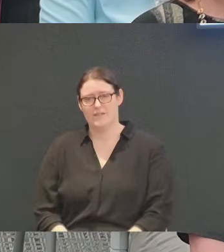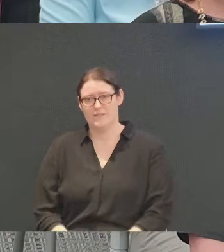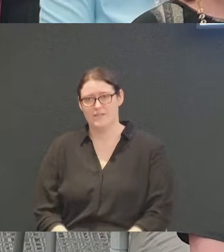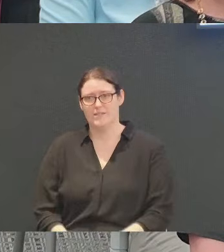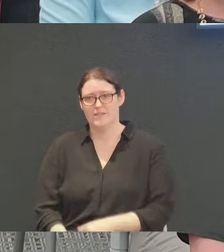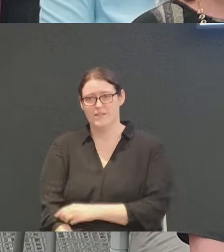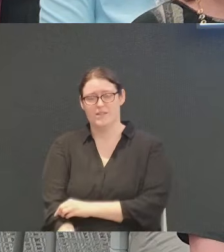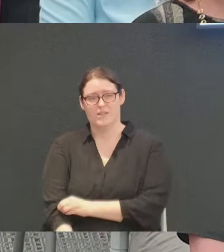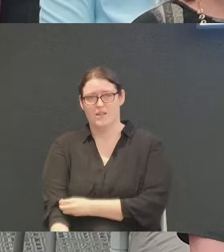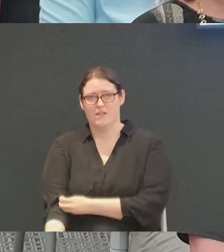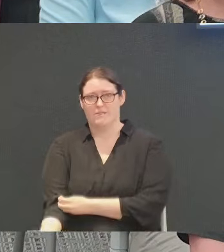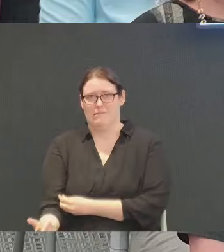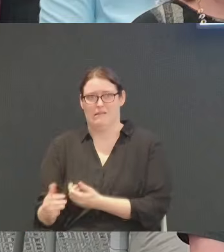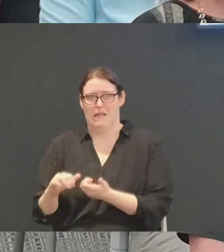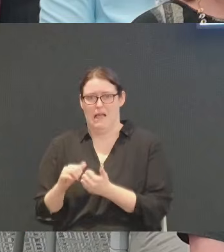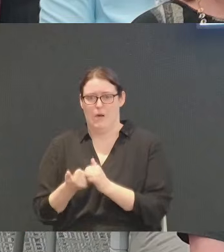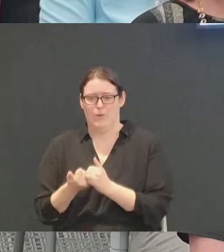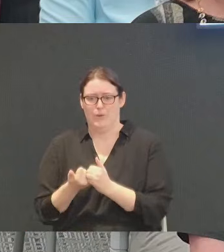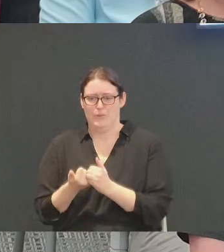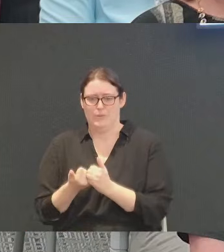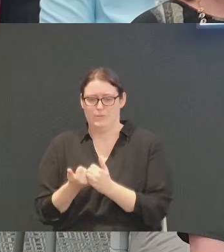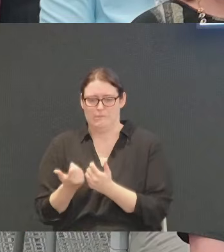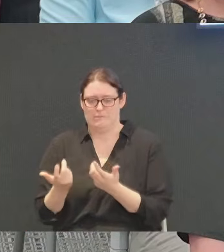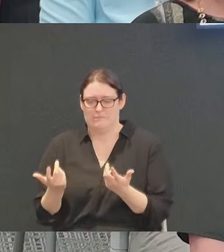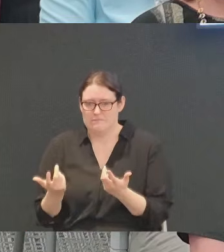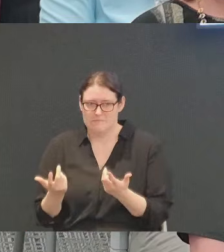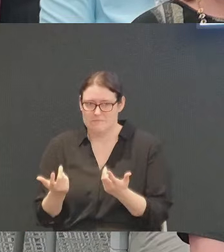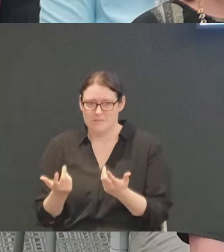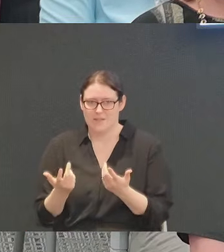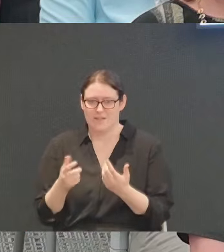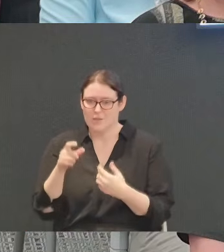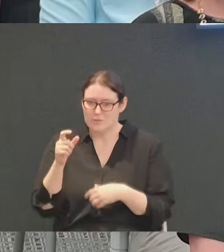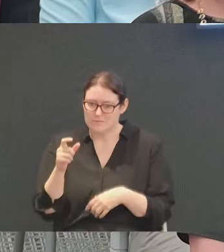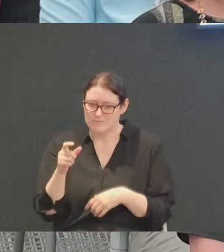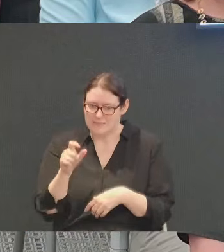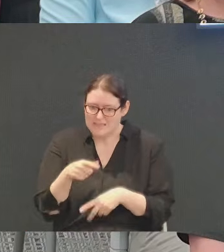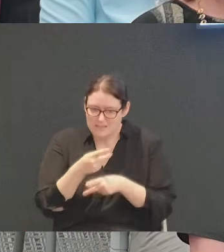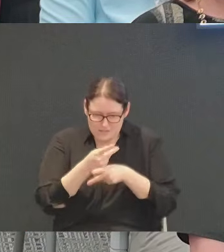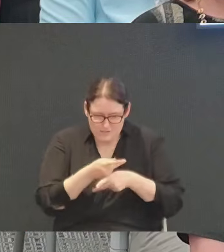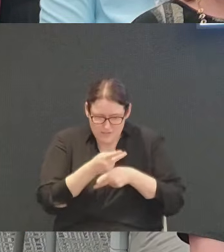but how do you give up how do you give any kid the attention they deserve when these